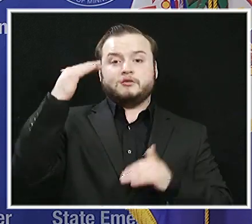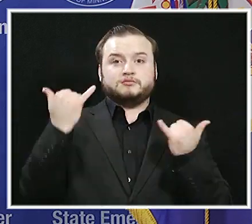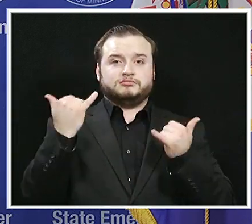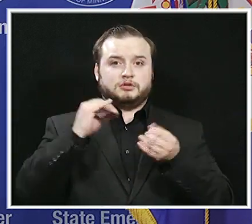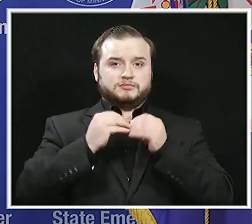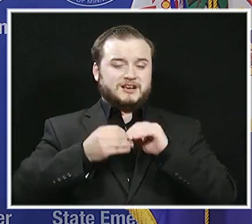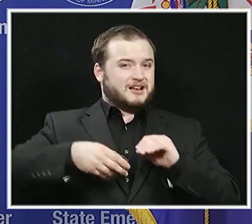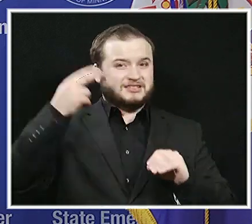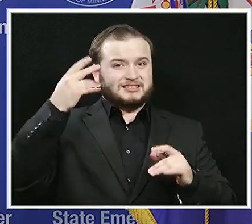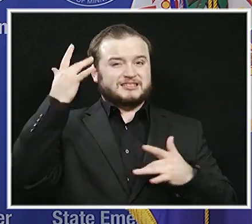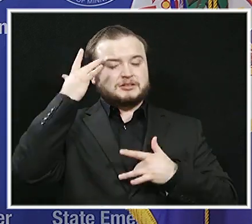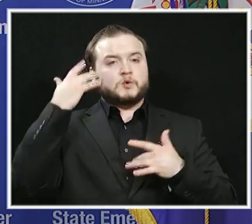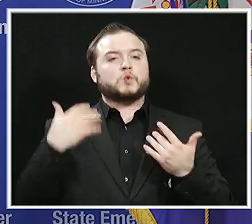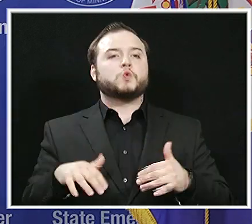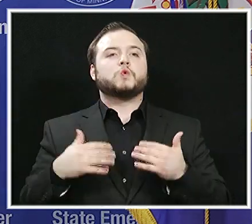And that happened between a week ago Sunday and today.